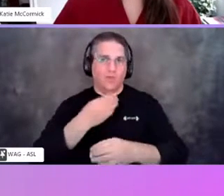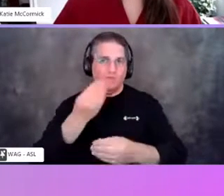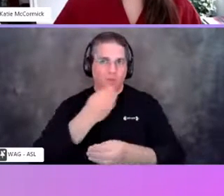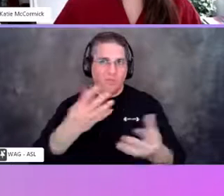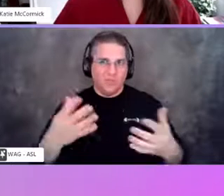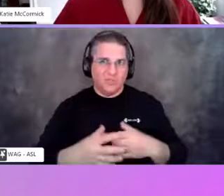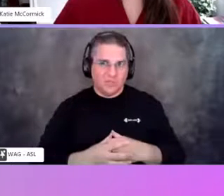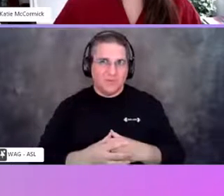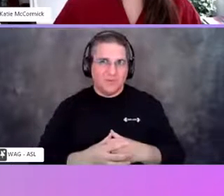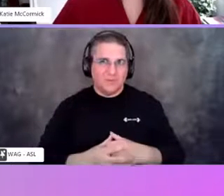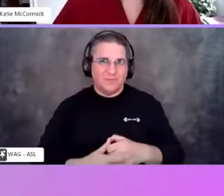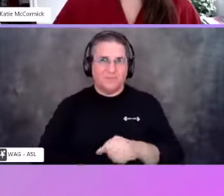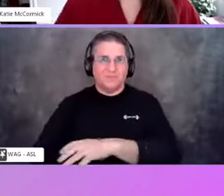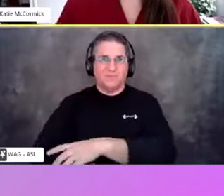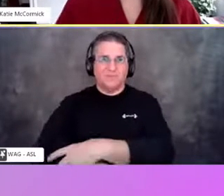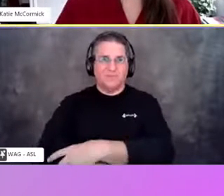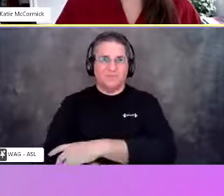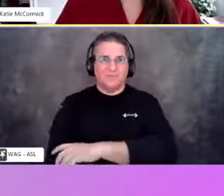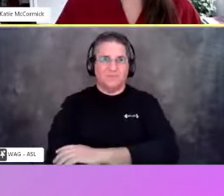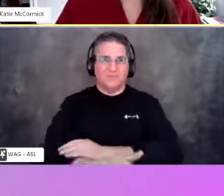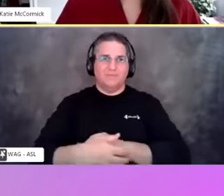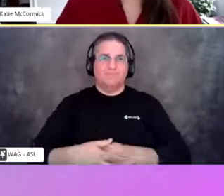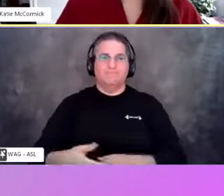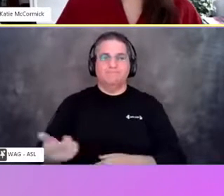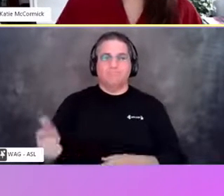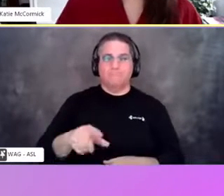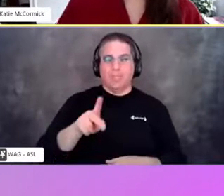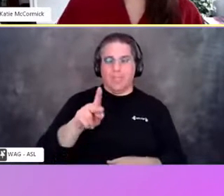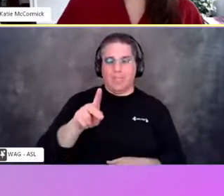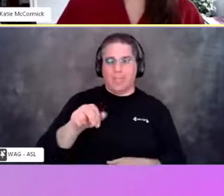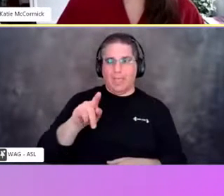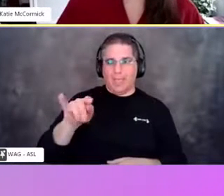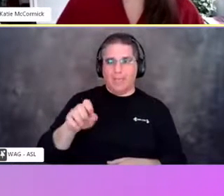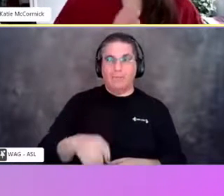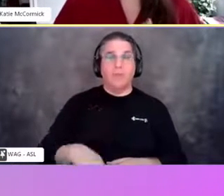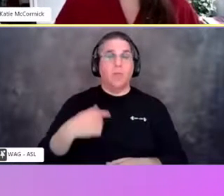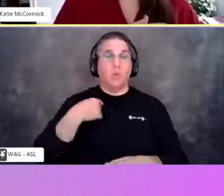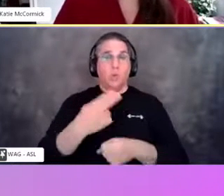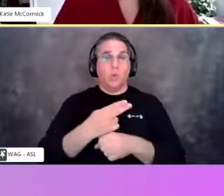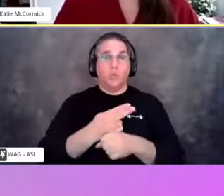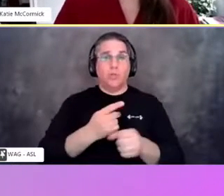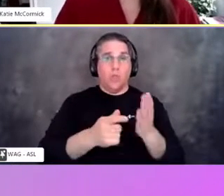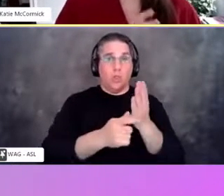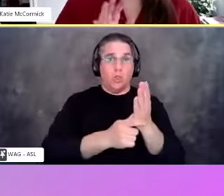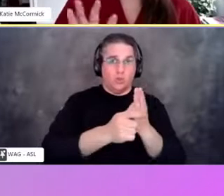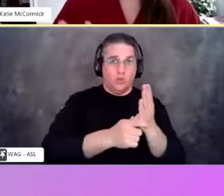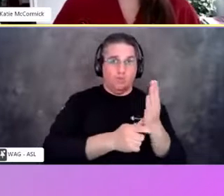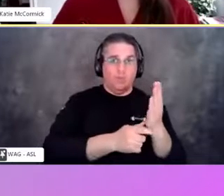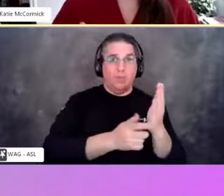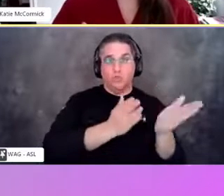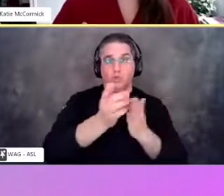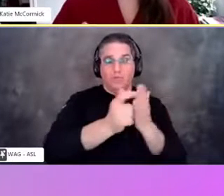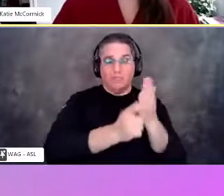accessibility by features making available to everyone regardless of how they access [Kendall information. Gassner]